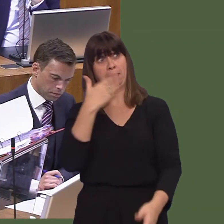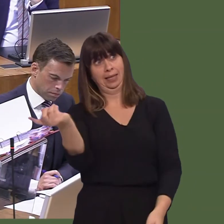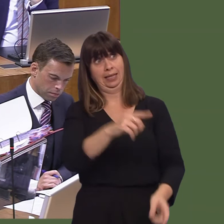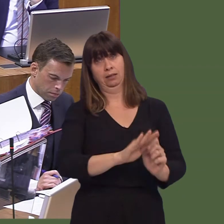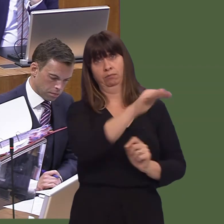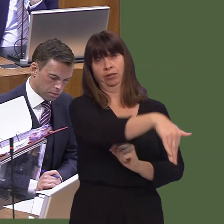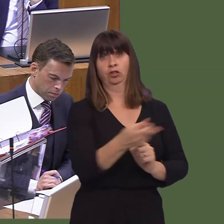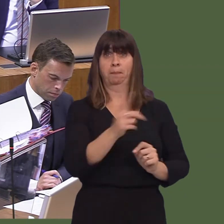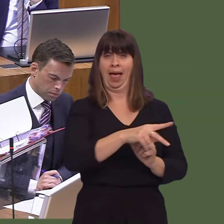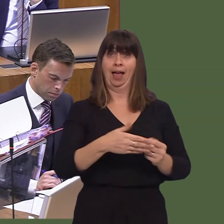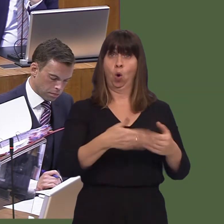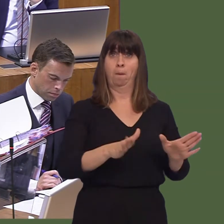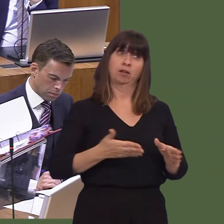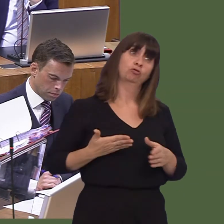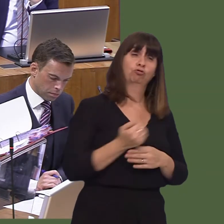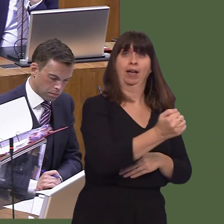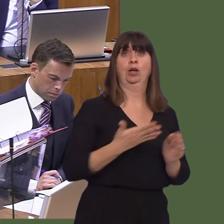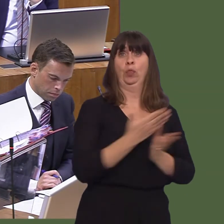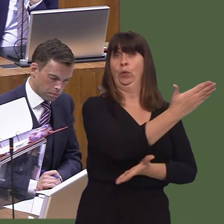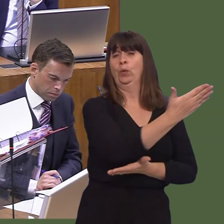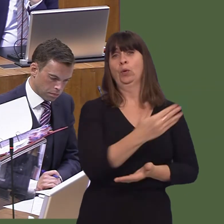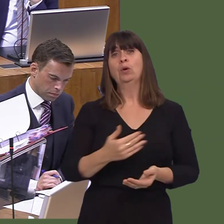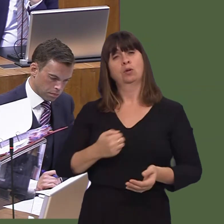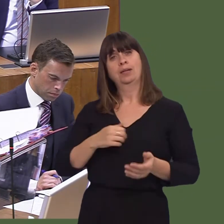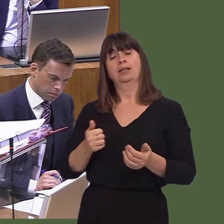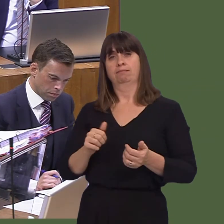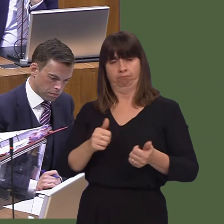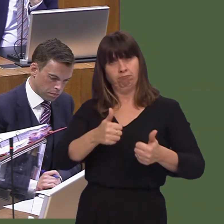So, we're very happy to support with officials' time and energy, as you suggest.